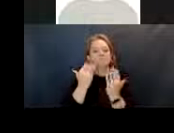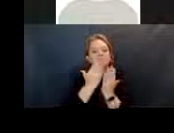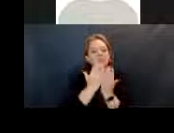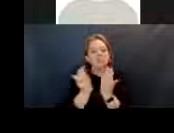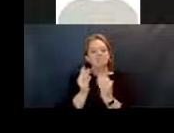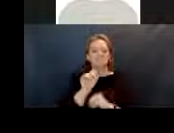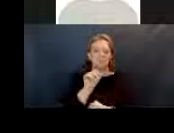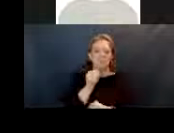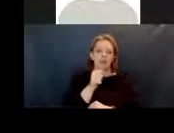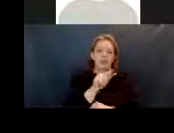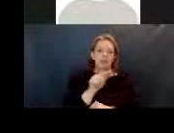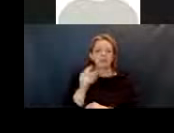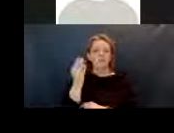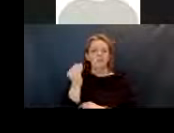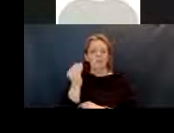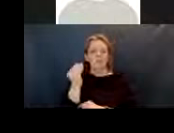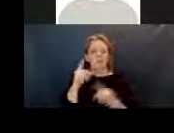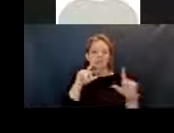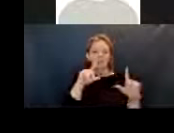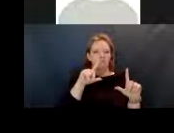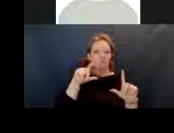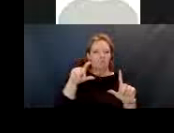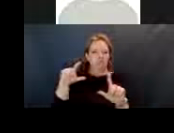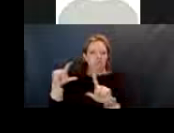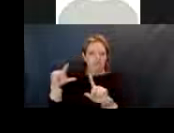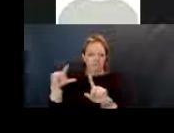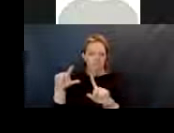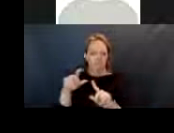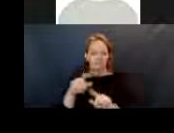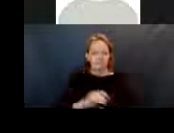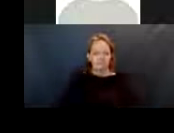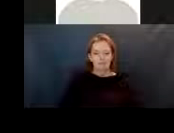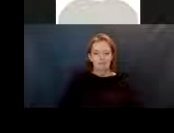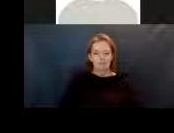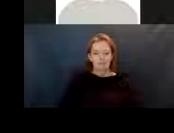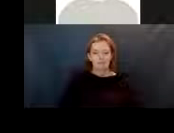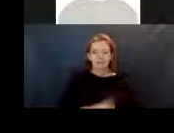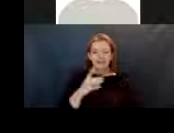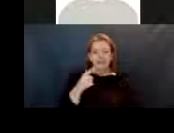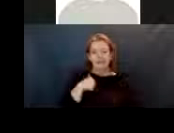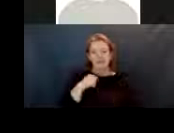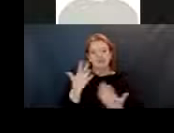When I'm out I'm always looking for patterns.